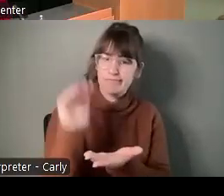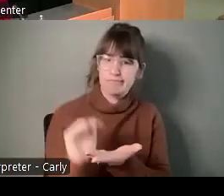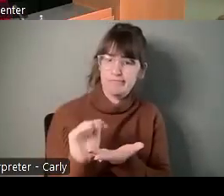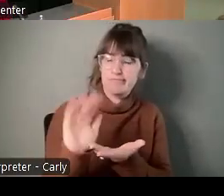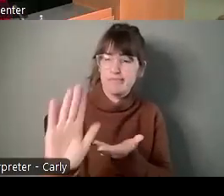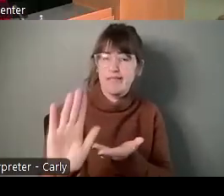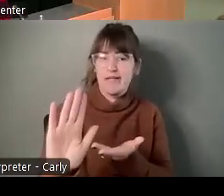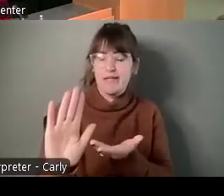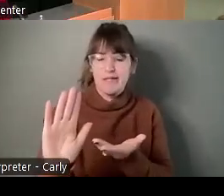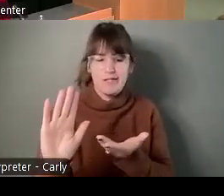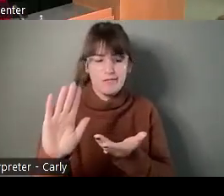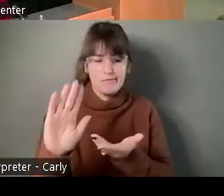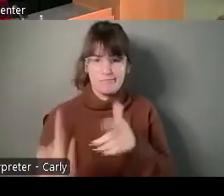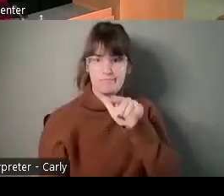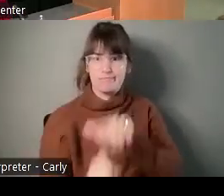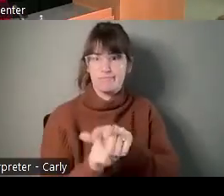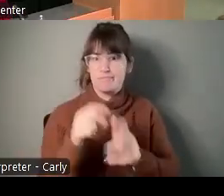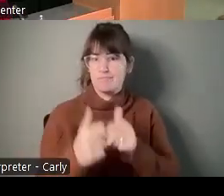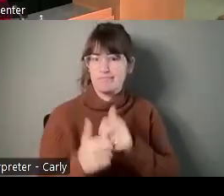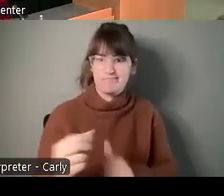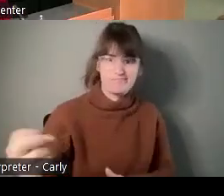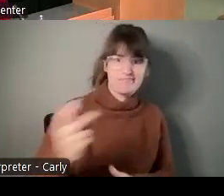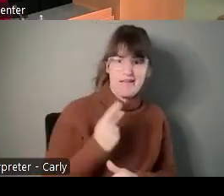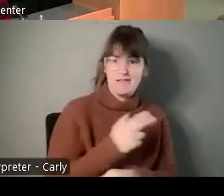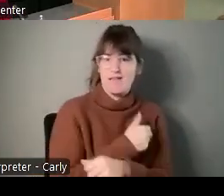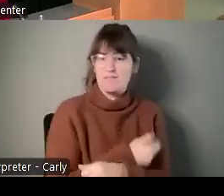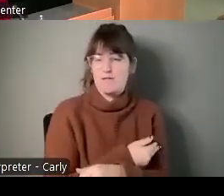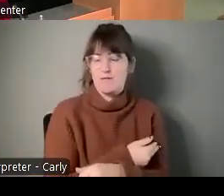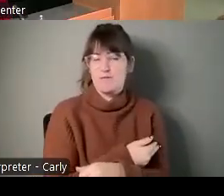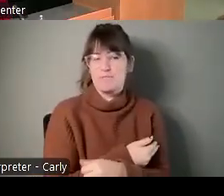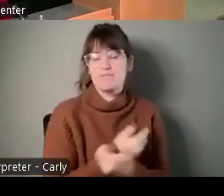or representation rates to the hospital? And that would then give us some clues about if